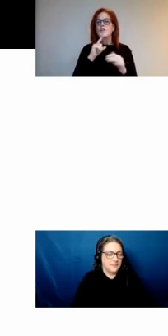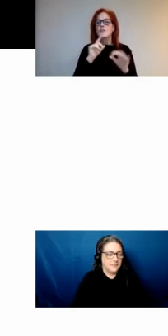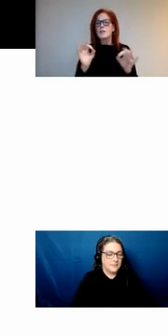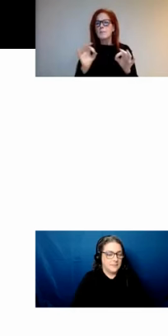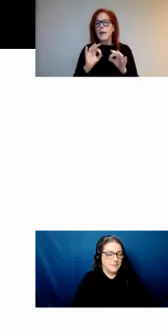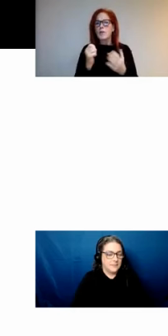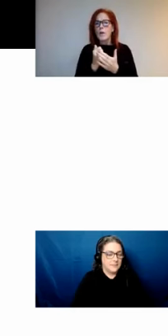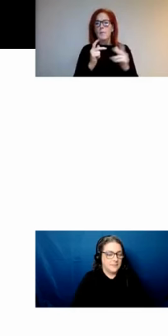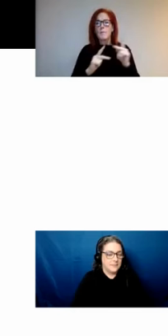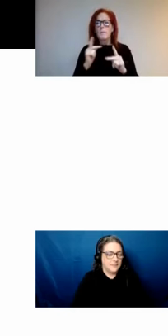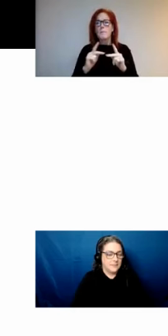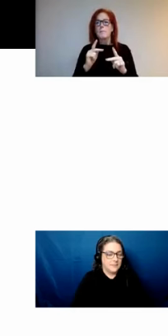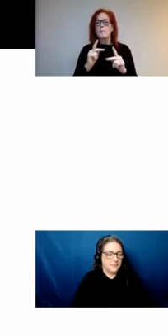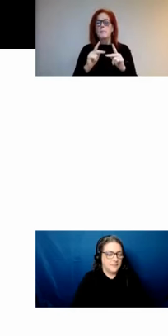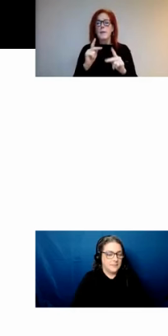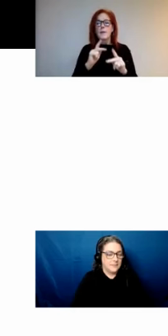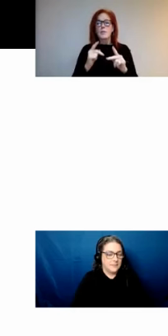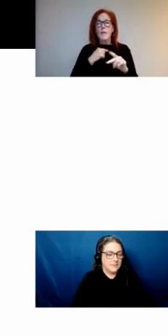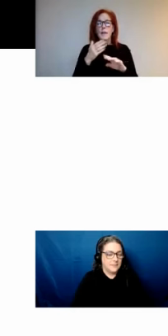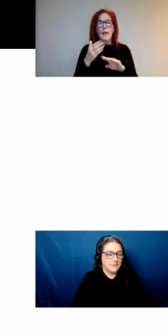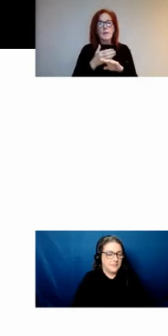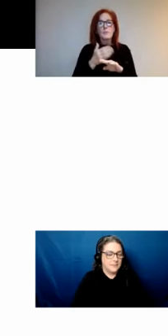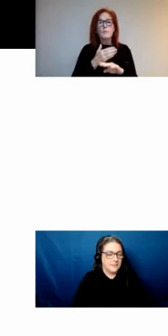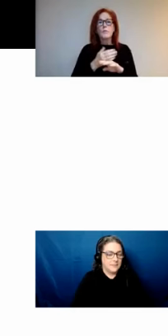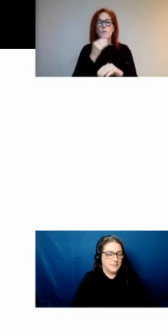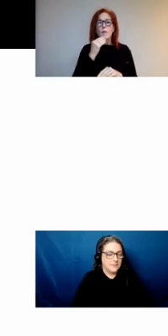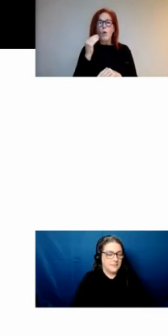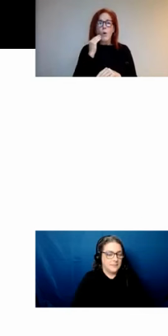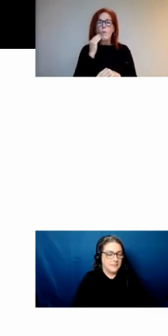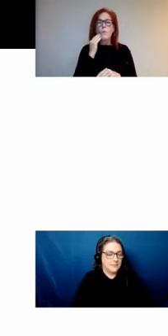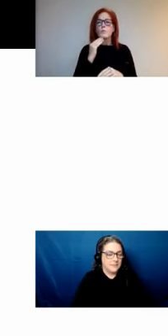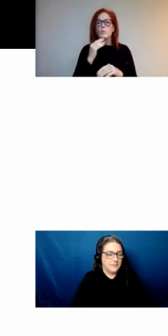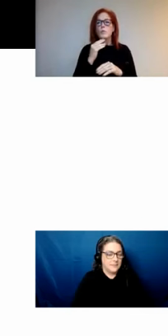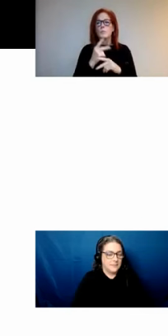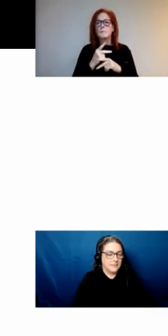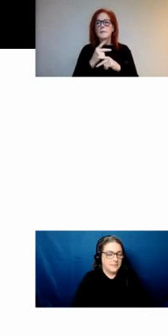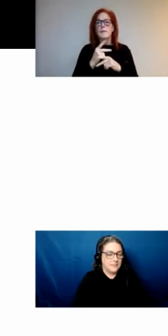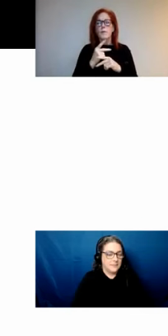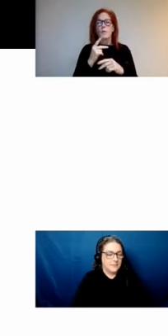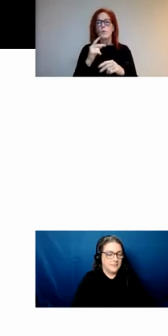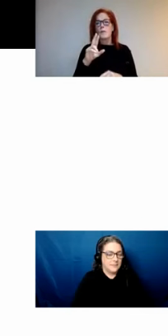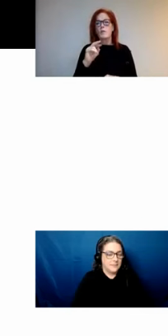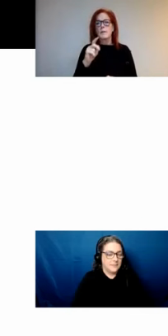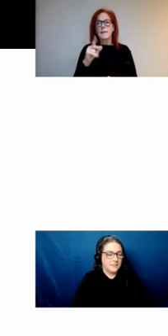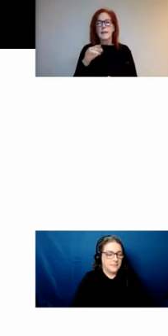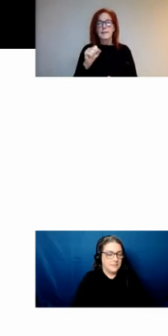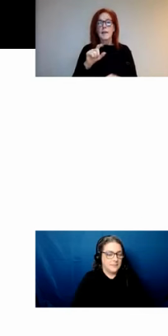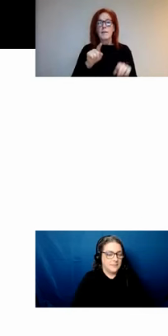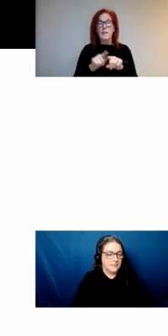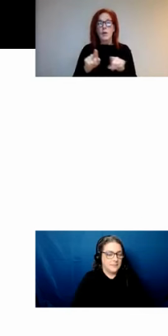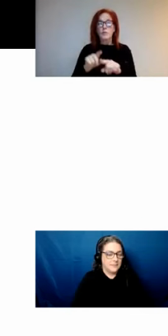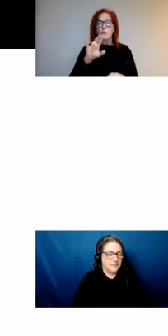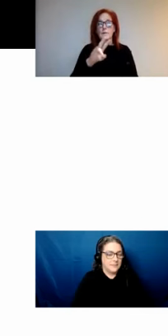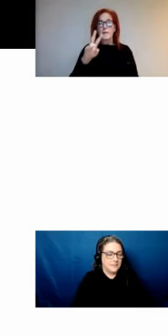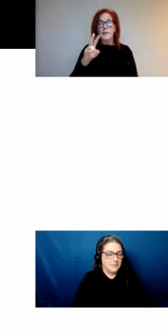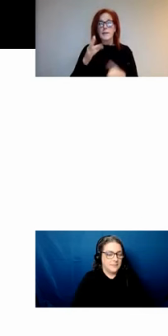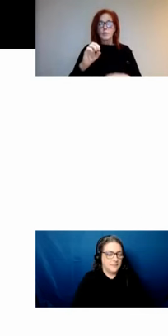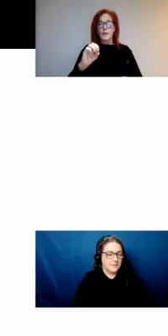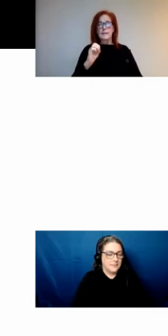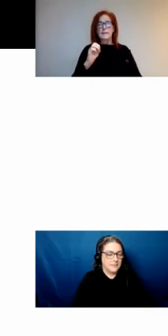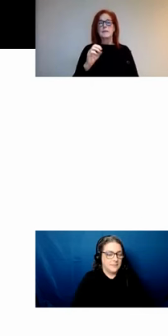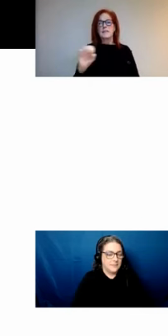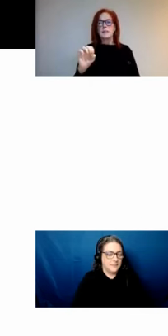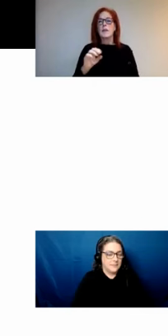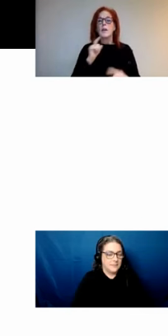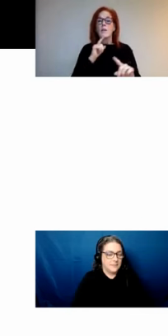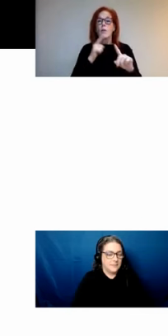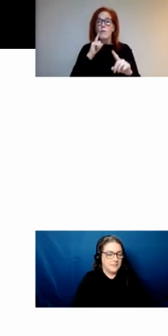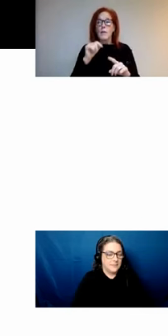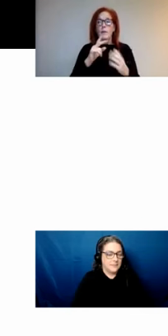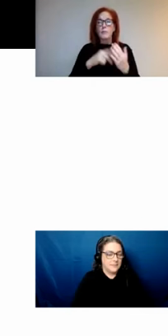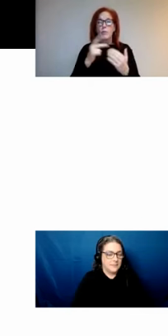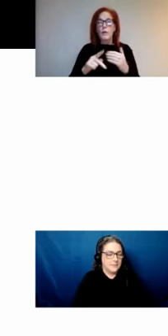Okay. Seeing none. Let's move on to our city programs and I'm sorry, I thought we were doing a city program earlier. We did one earlier, but we're at it now.